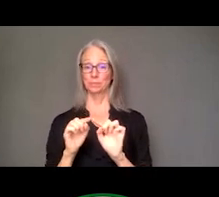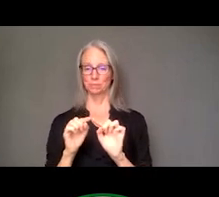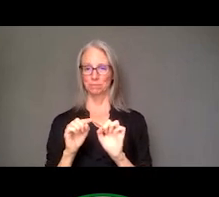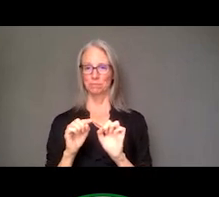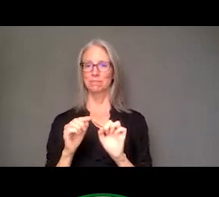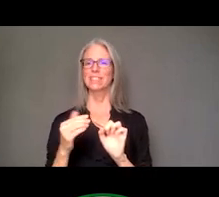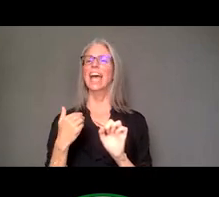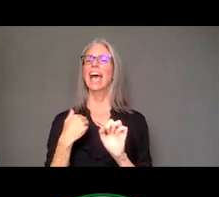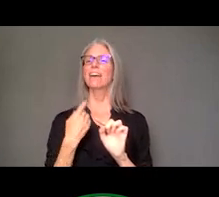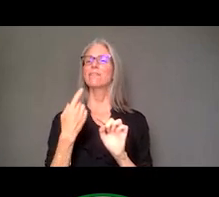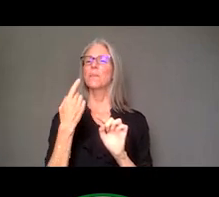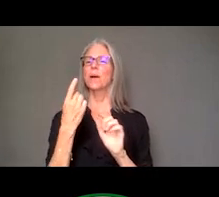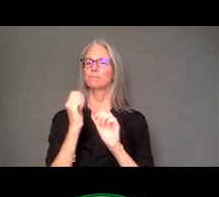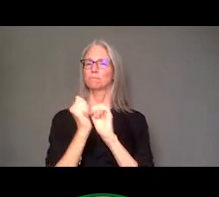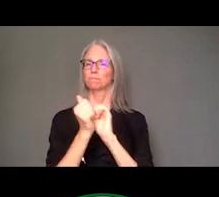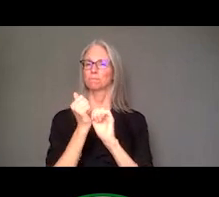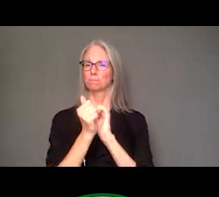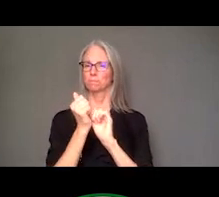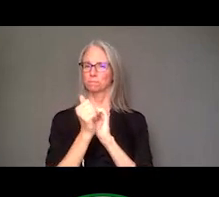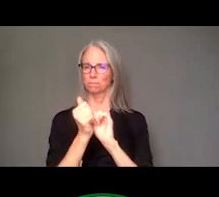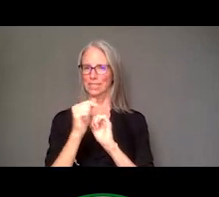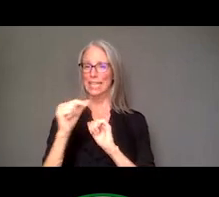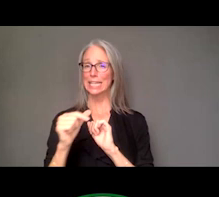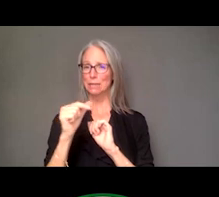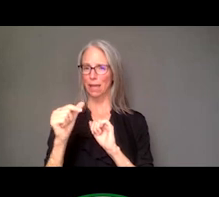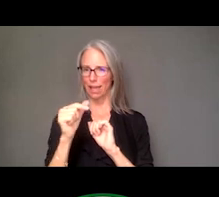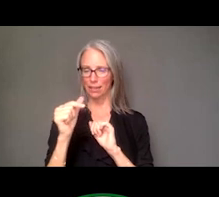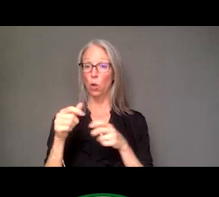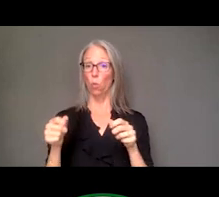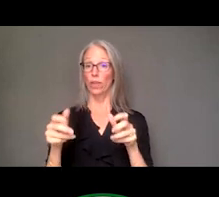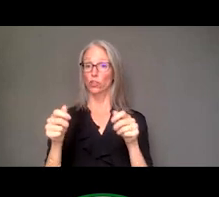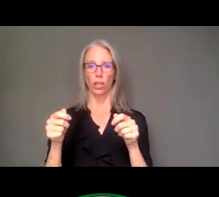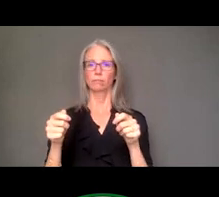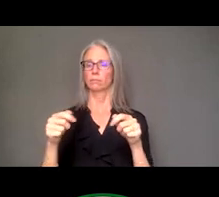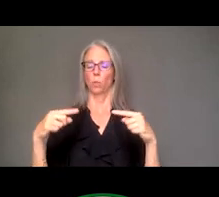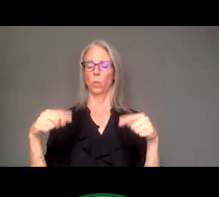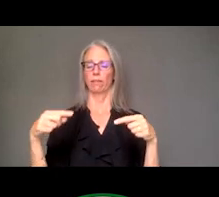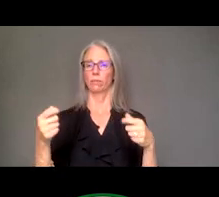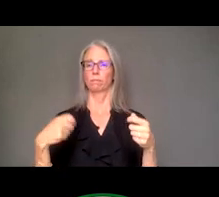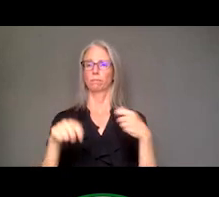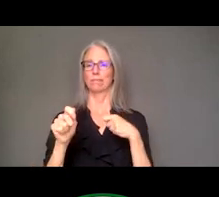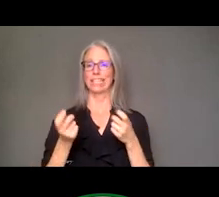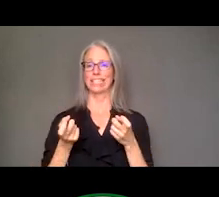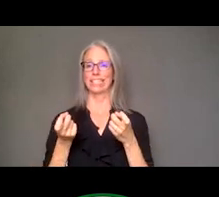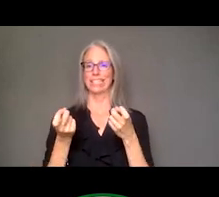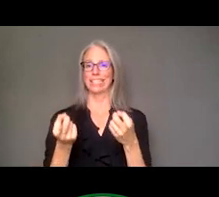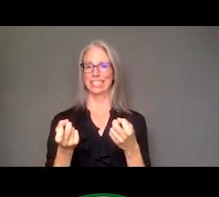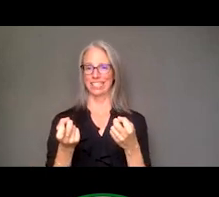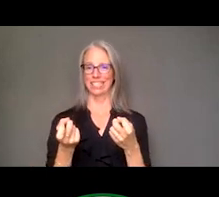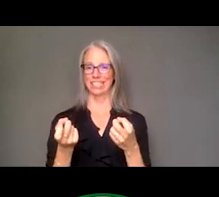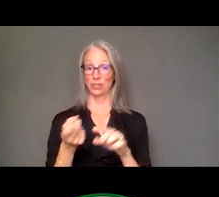We fit its keys on the wheelchair to be able to participate in winter events.